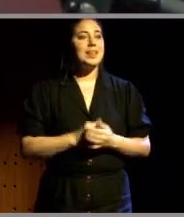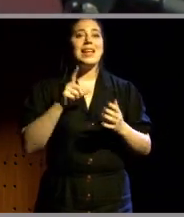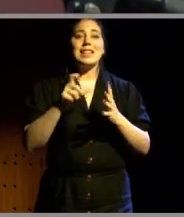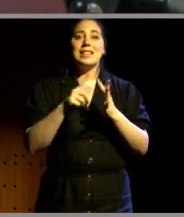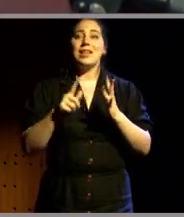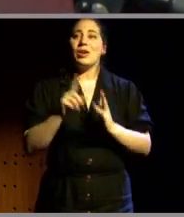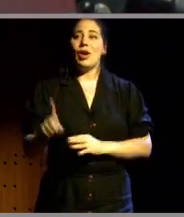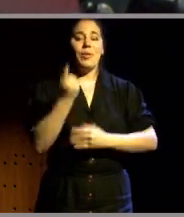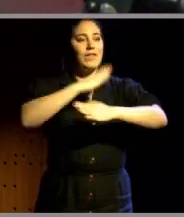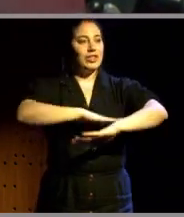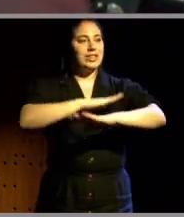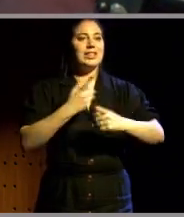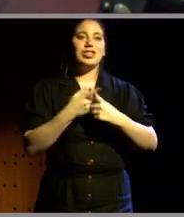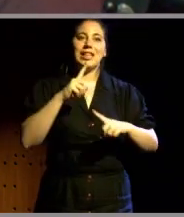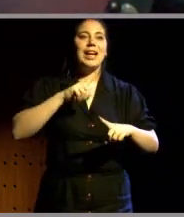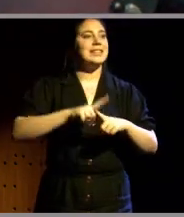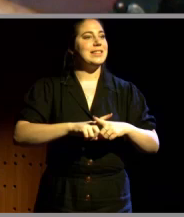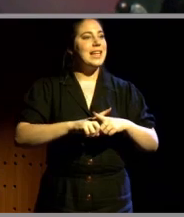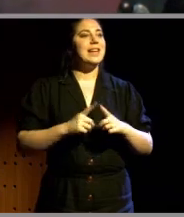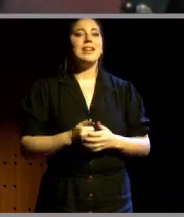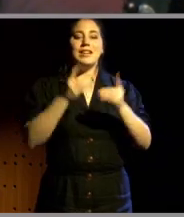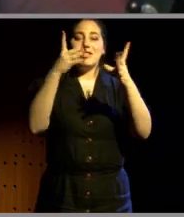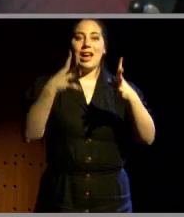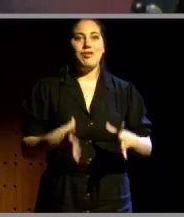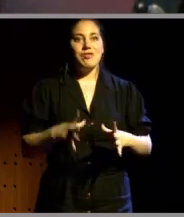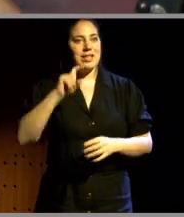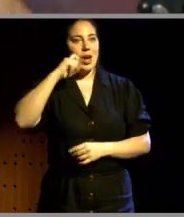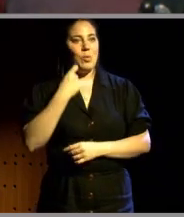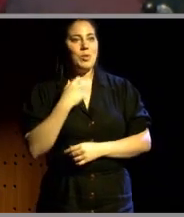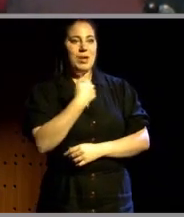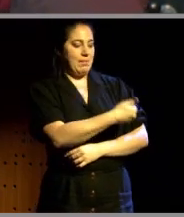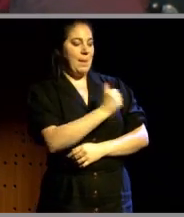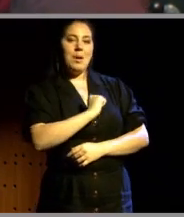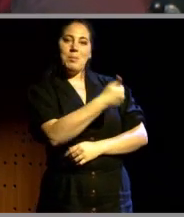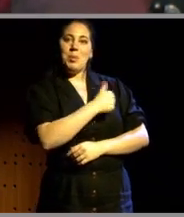Nations Executive Director Franchesca Cubillo will be taking turns in presenting these trophies tonight.